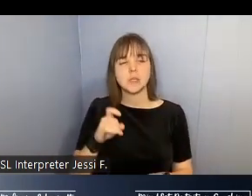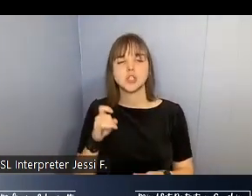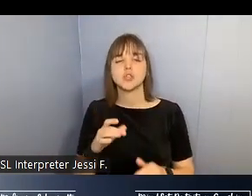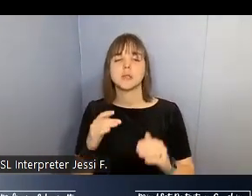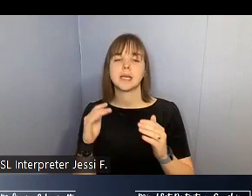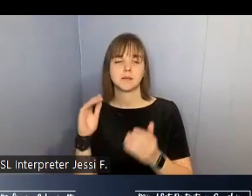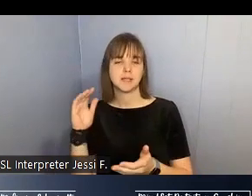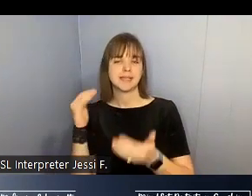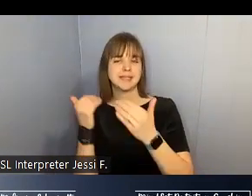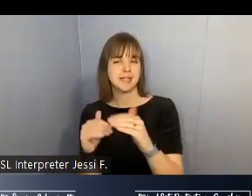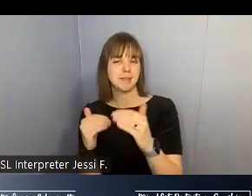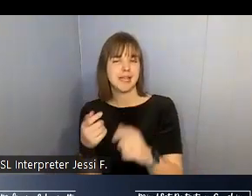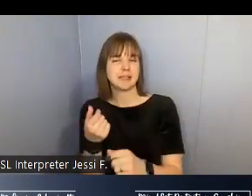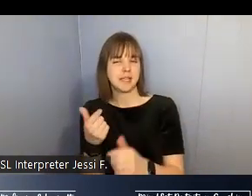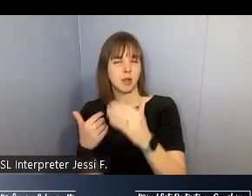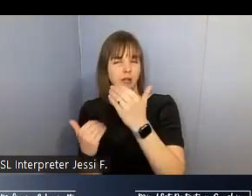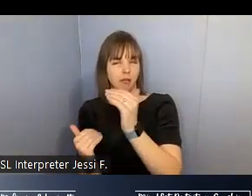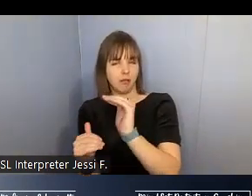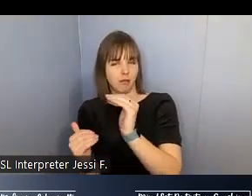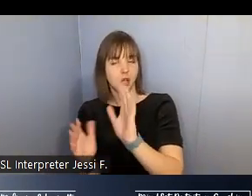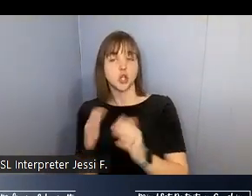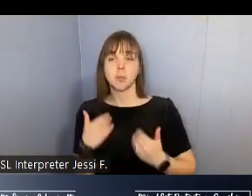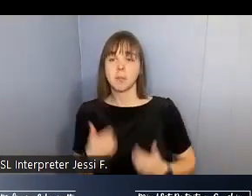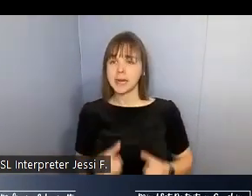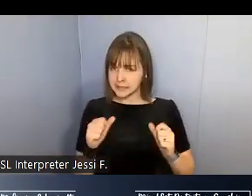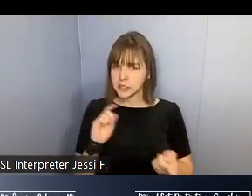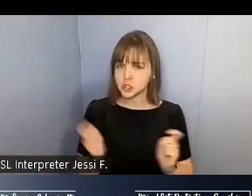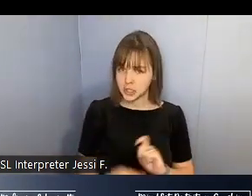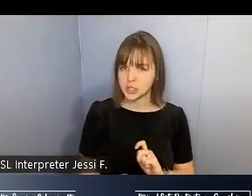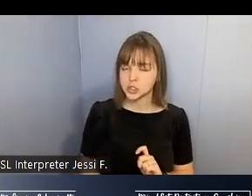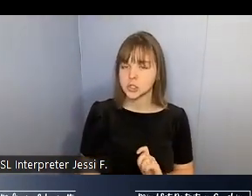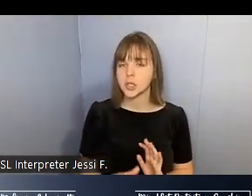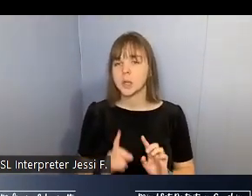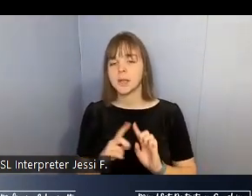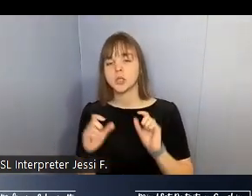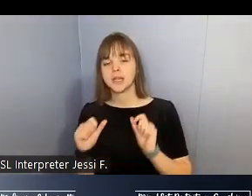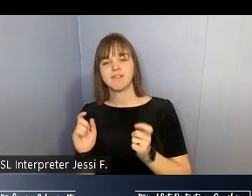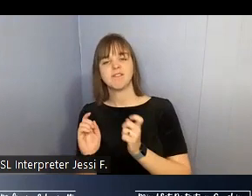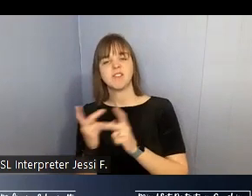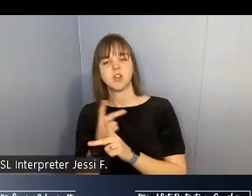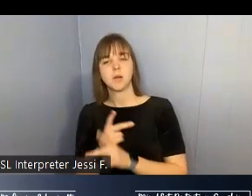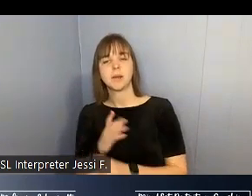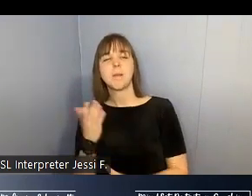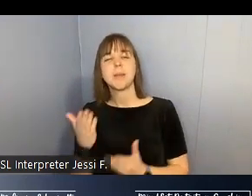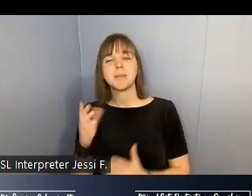because your body adapts. I talked about metabolic adaptation. So you can live in that place for so long until things start to level out.